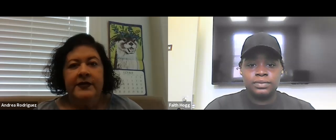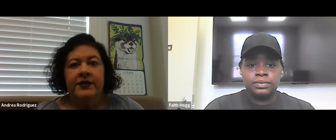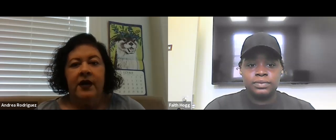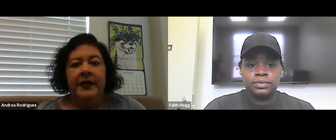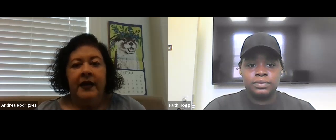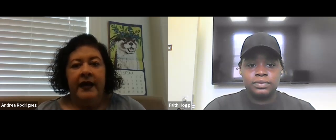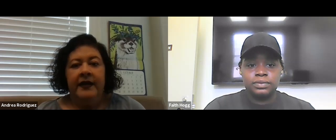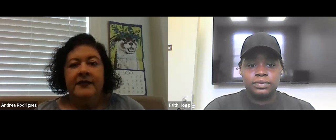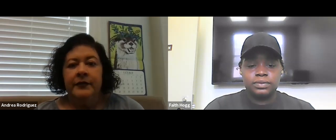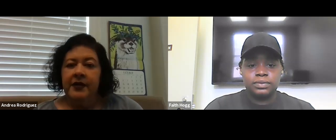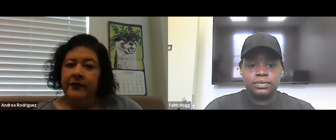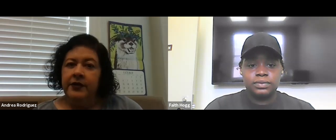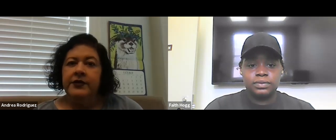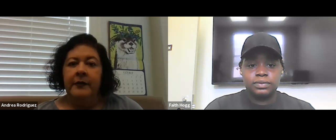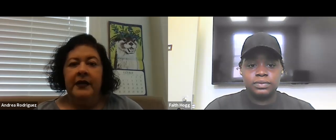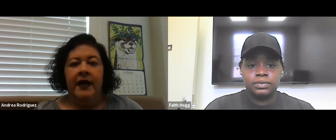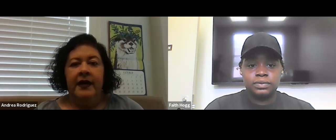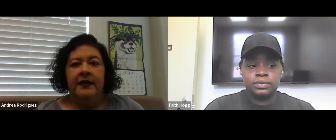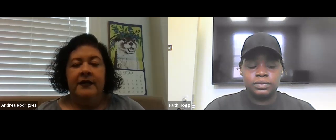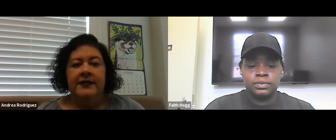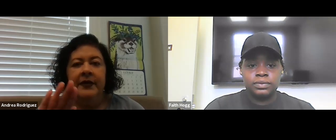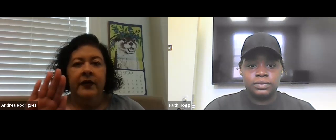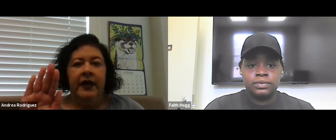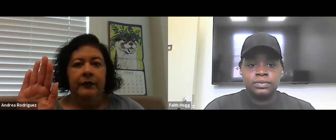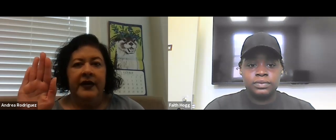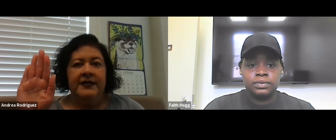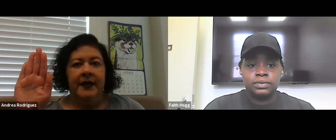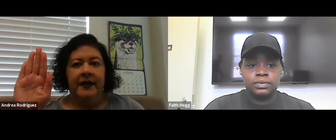our dominant hand. So whichever your dominant hand is I'm going to go ahead and raise mine,